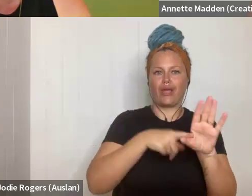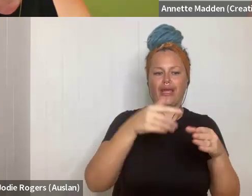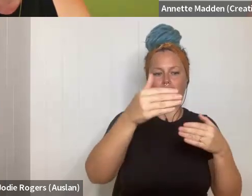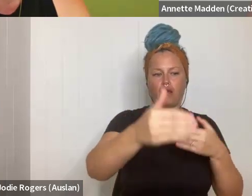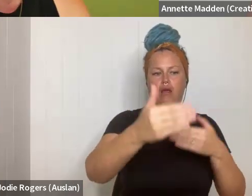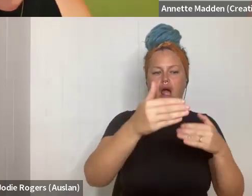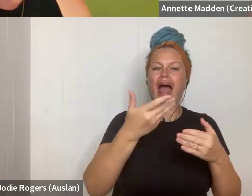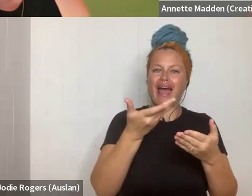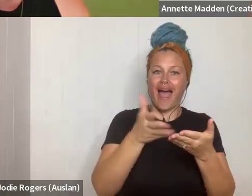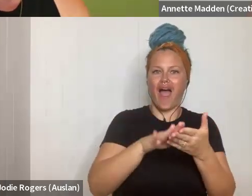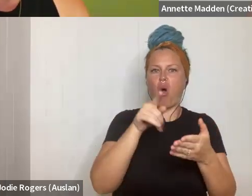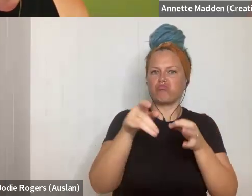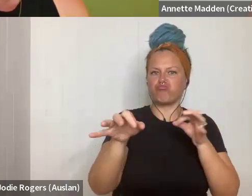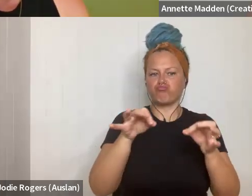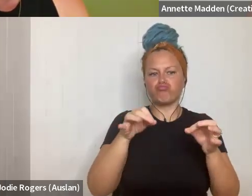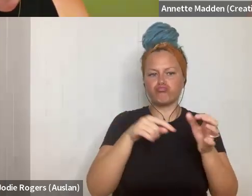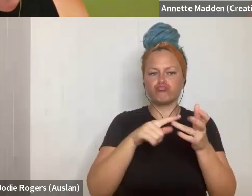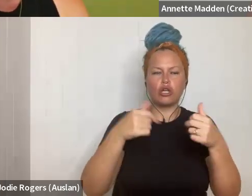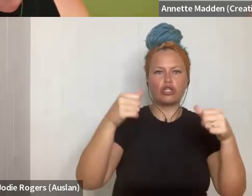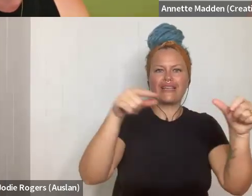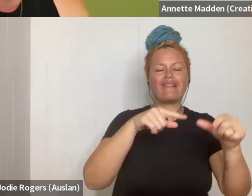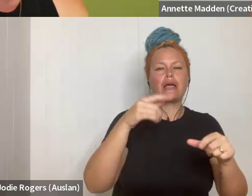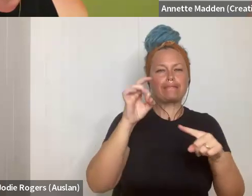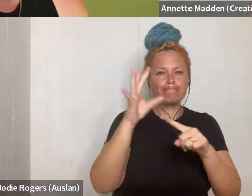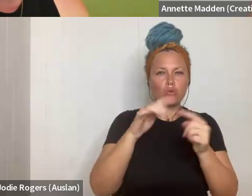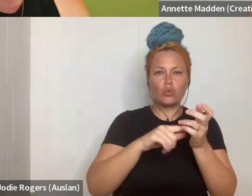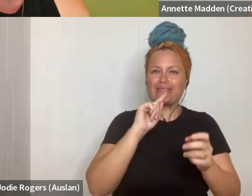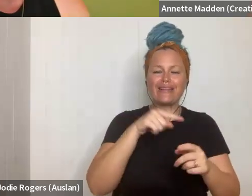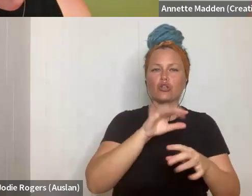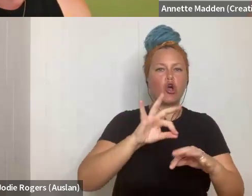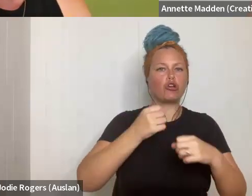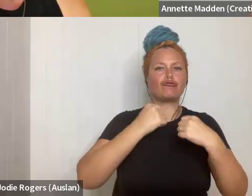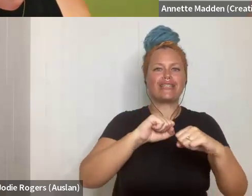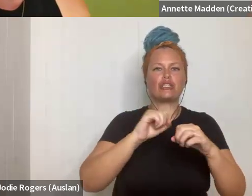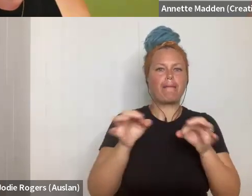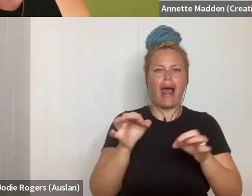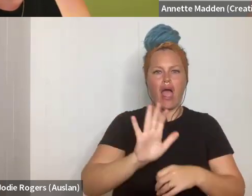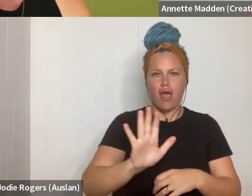of your application. This operational plan should reflect your key goals and objectives for the